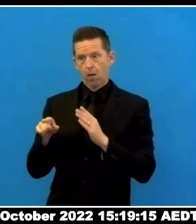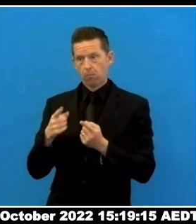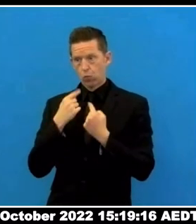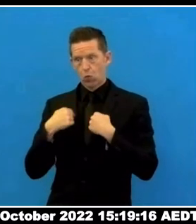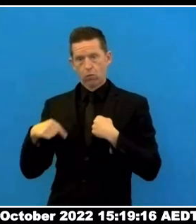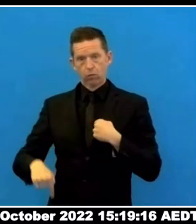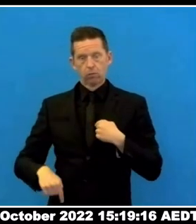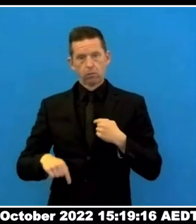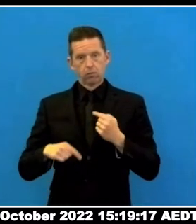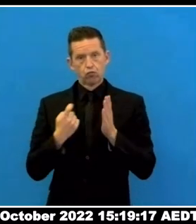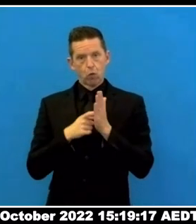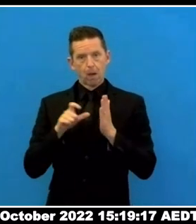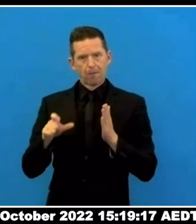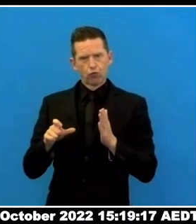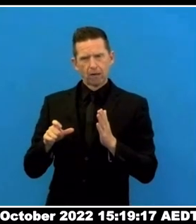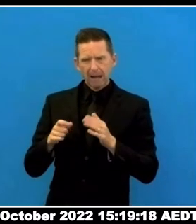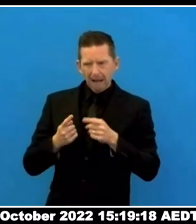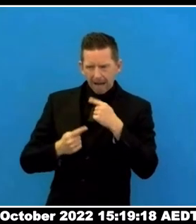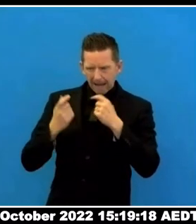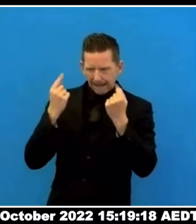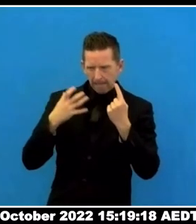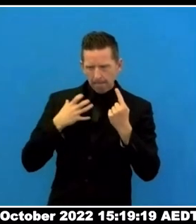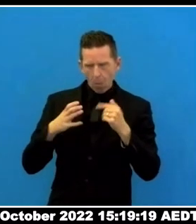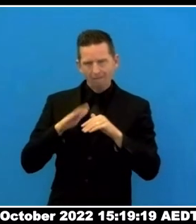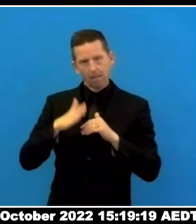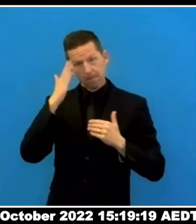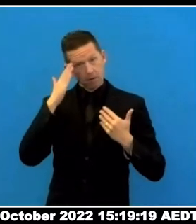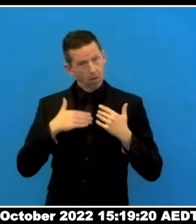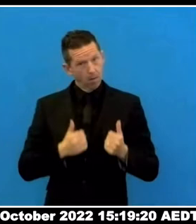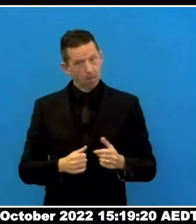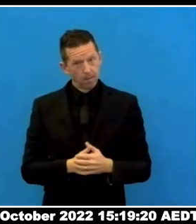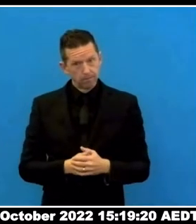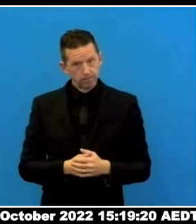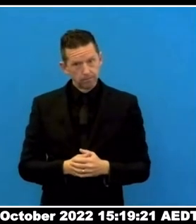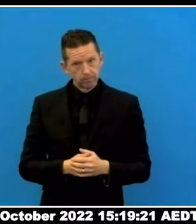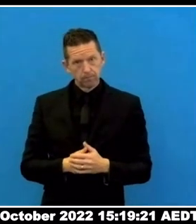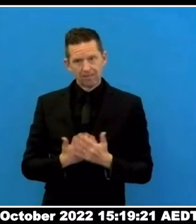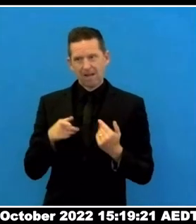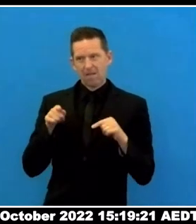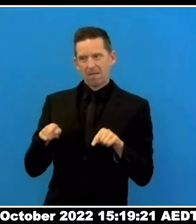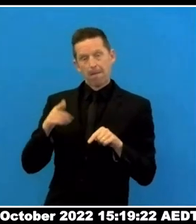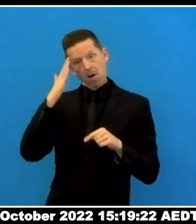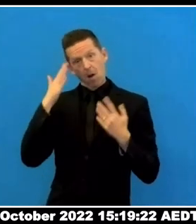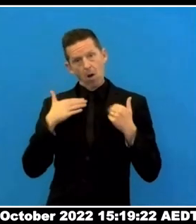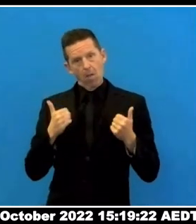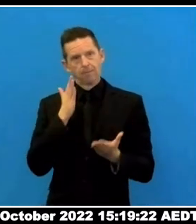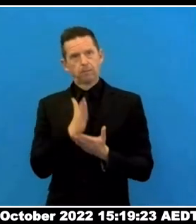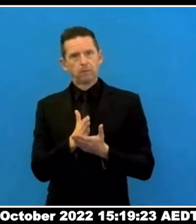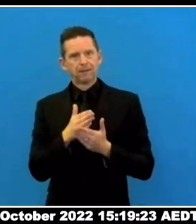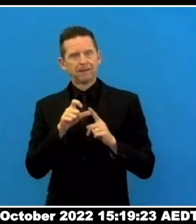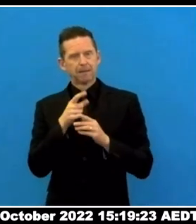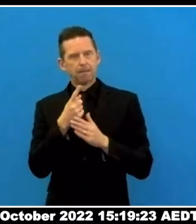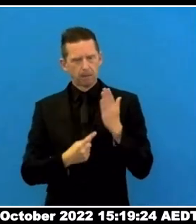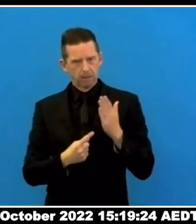to help understand about mental health as a disability and how the trauma